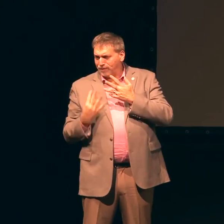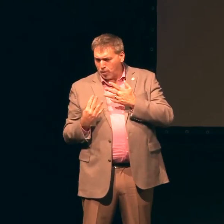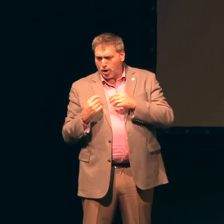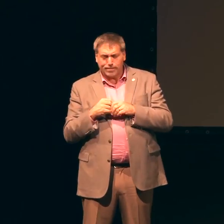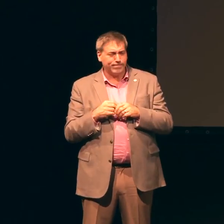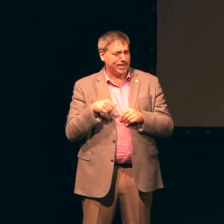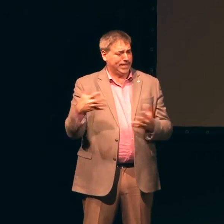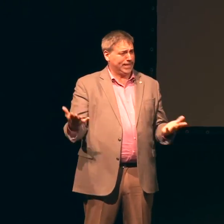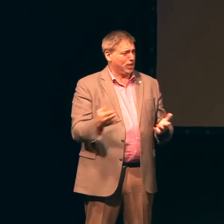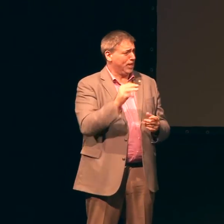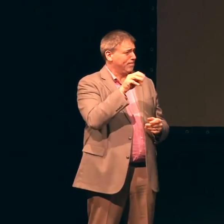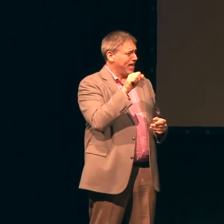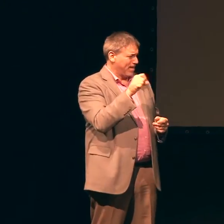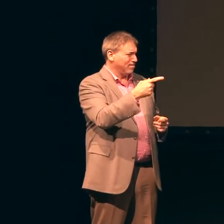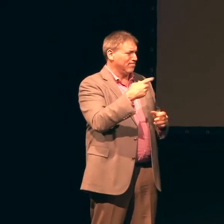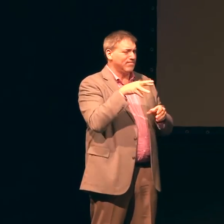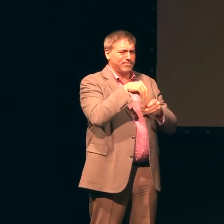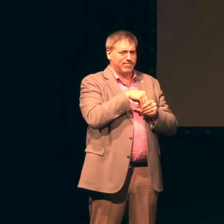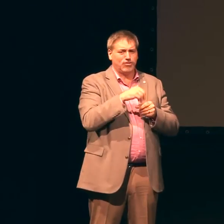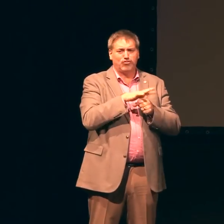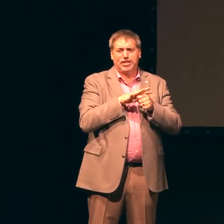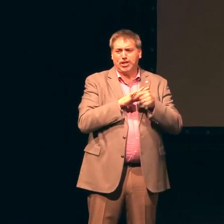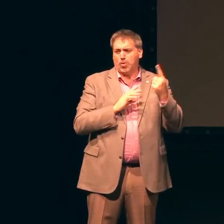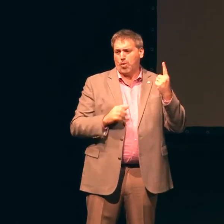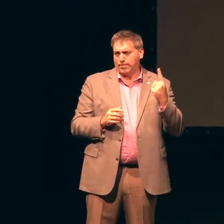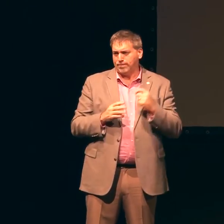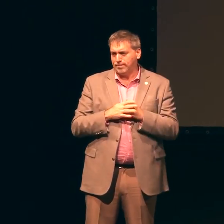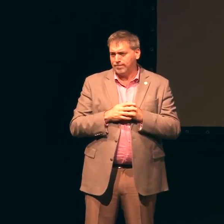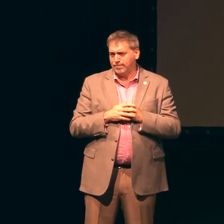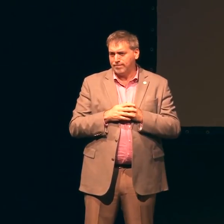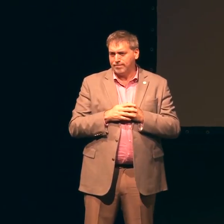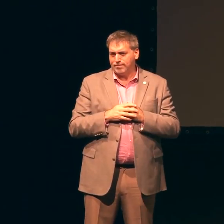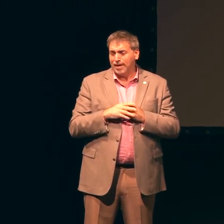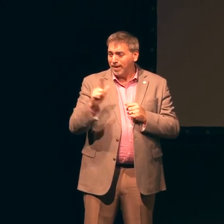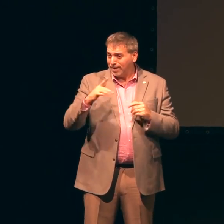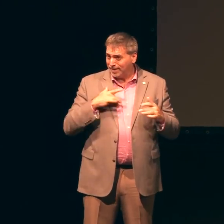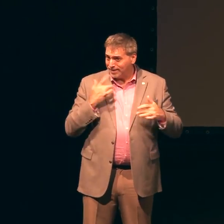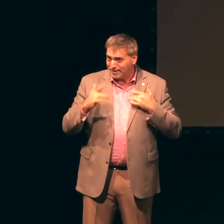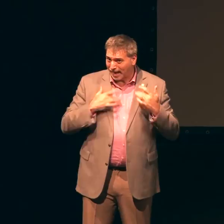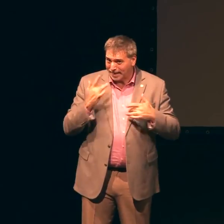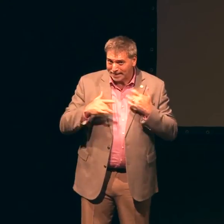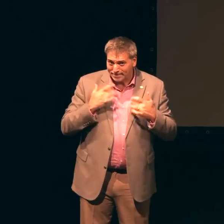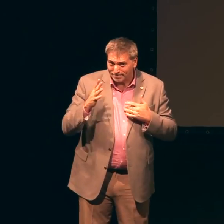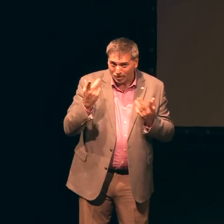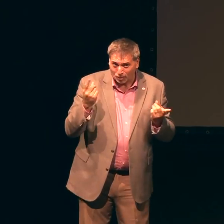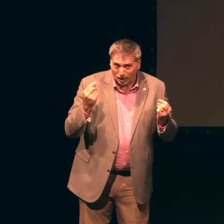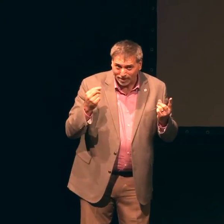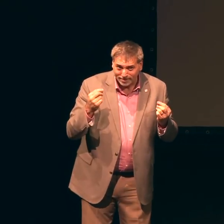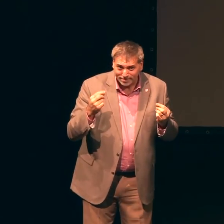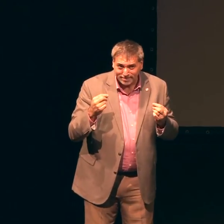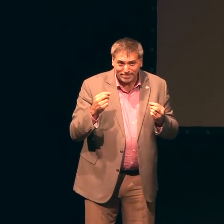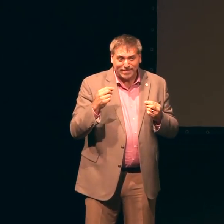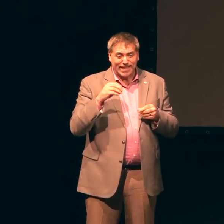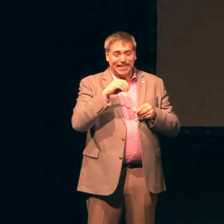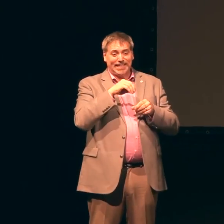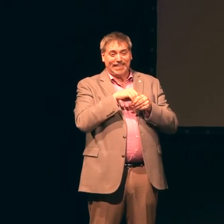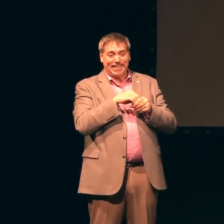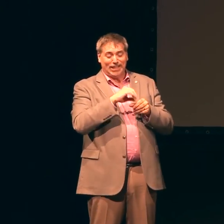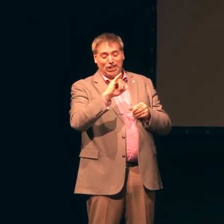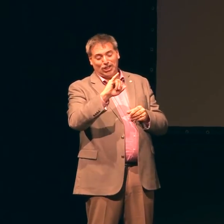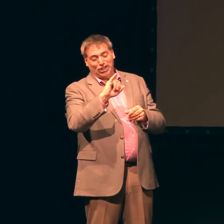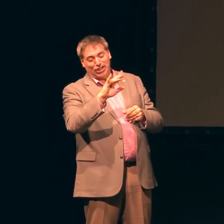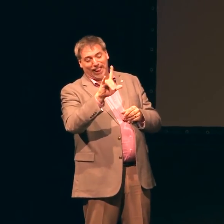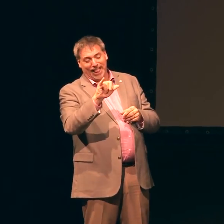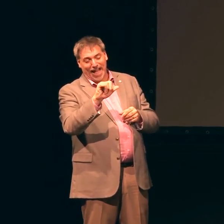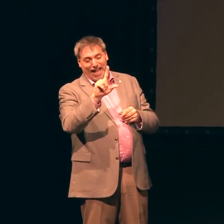1, 2, 3 and 4. Here in Massachusetts you're involved in region 1. And it's exciting that